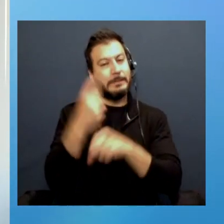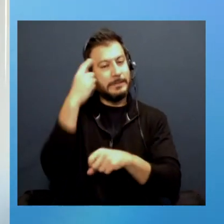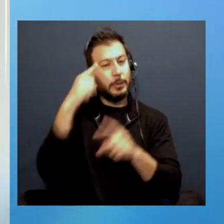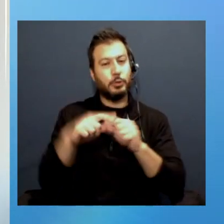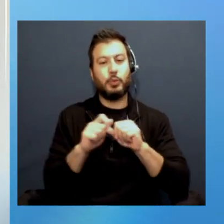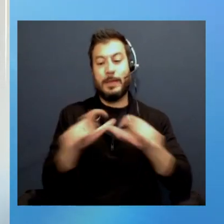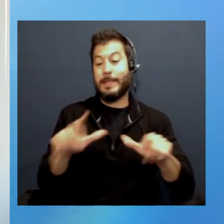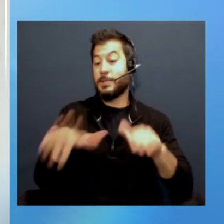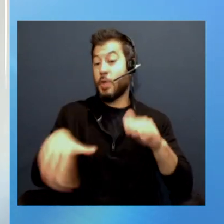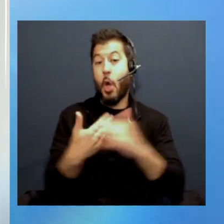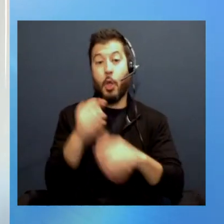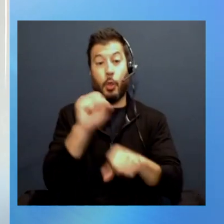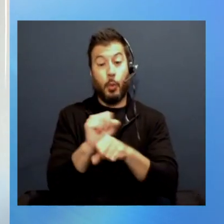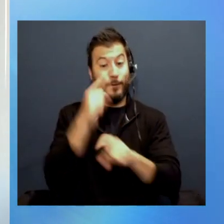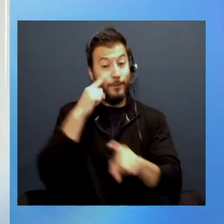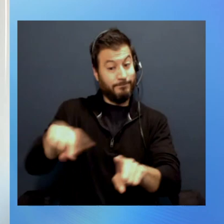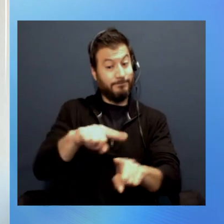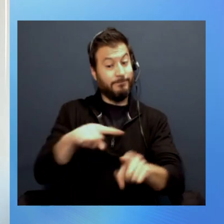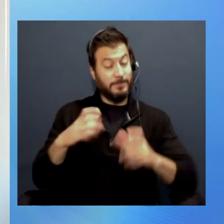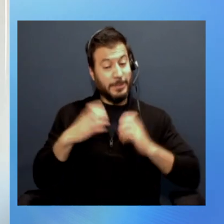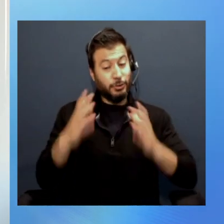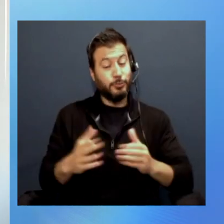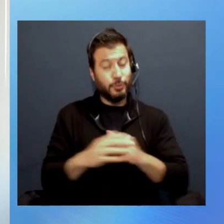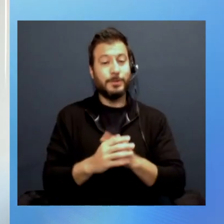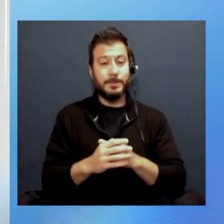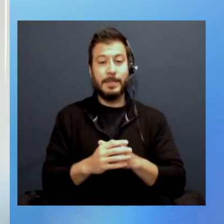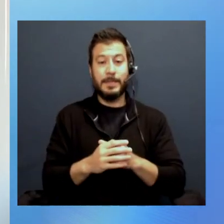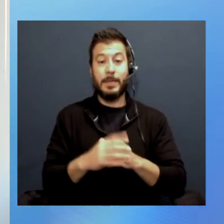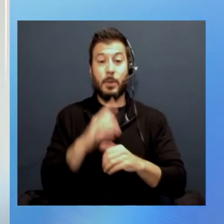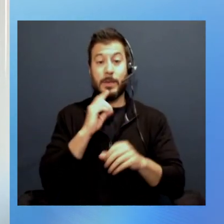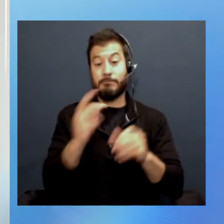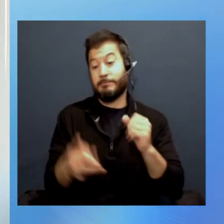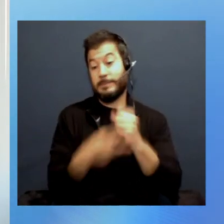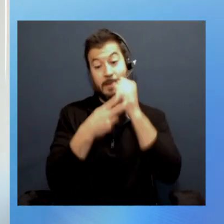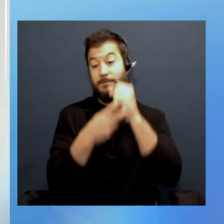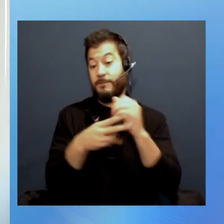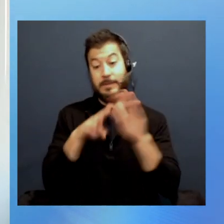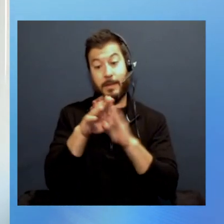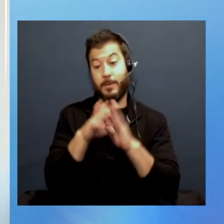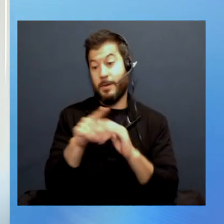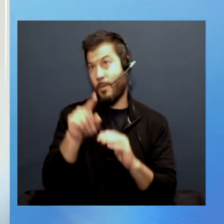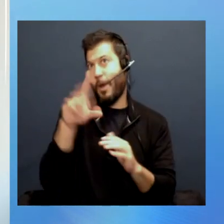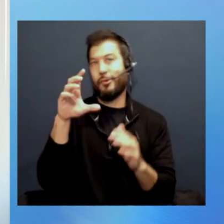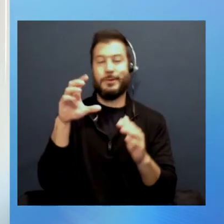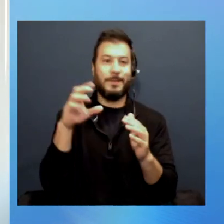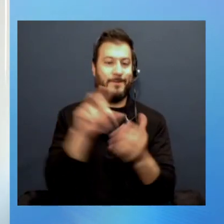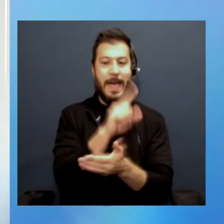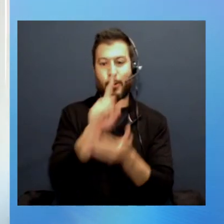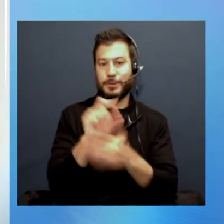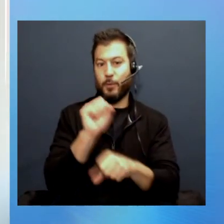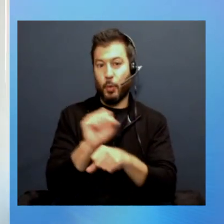we realized it would make sense to release all this work for our customers, and it would essentially save developers